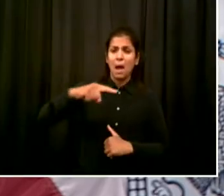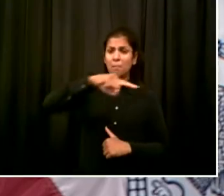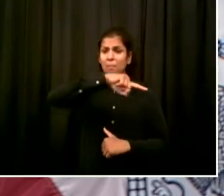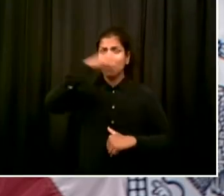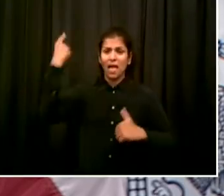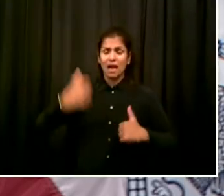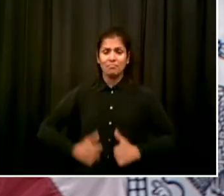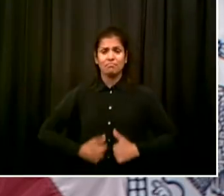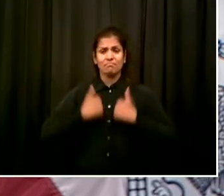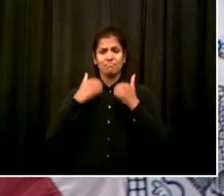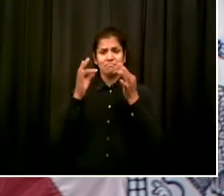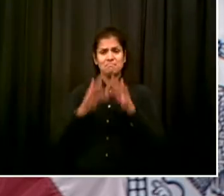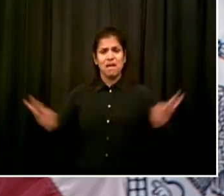DEEPER AND THAT